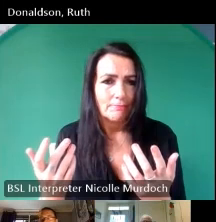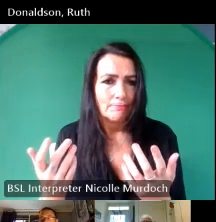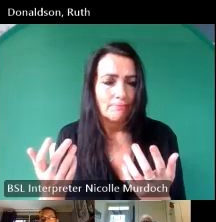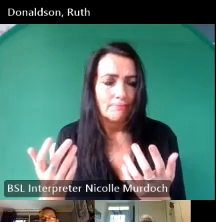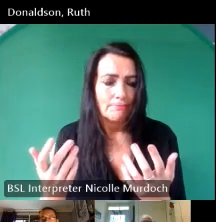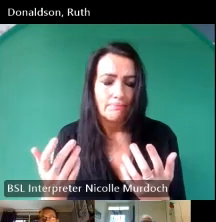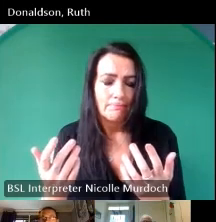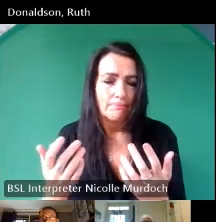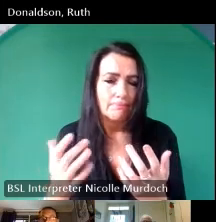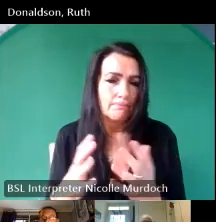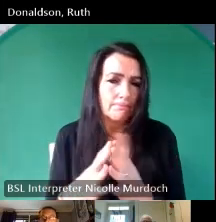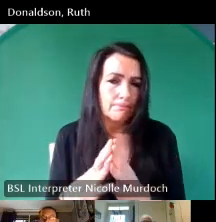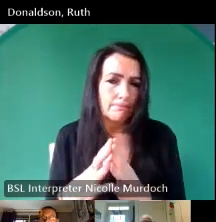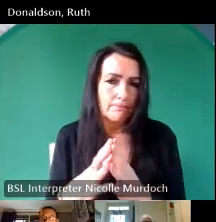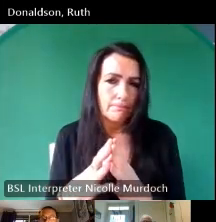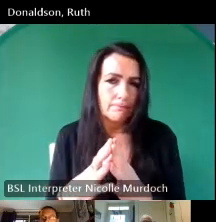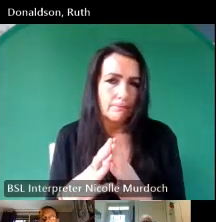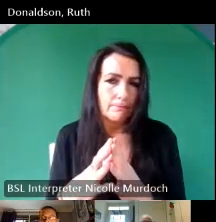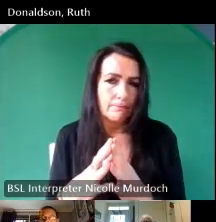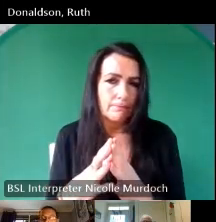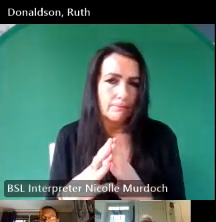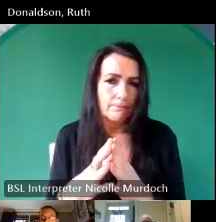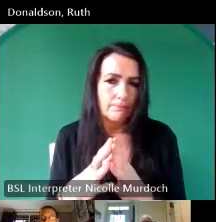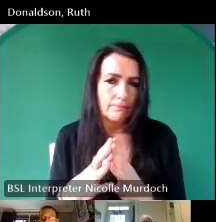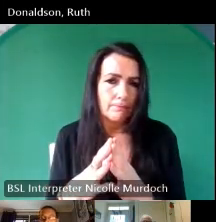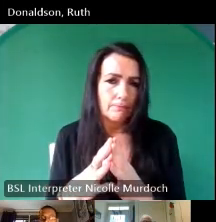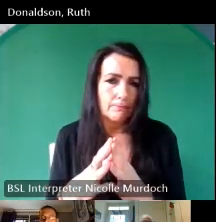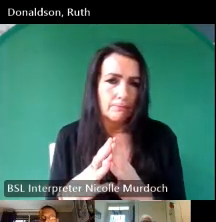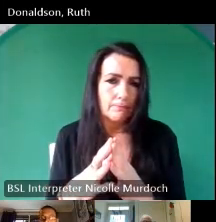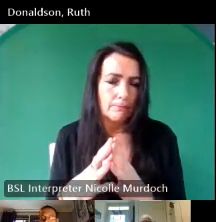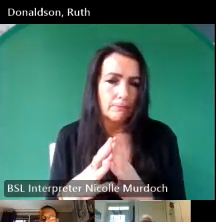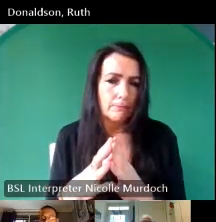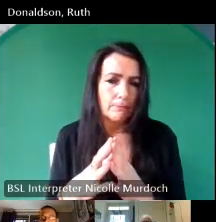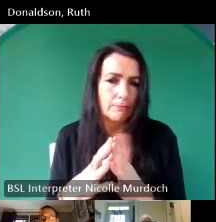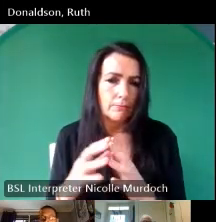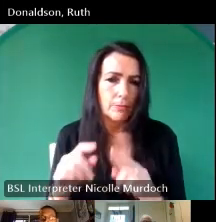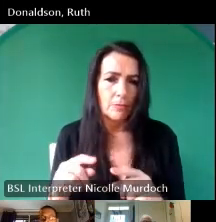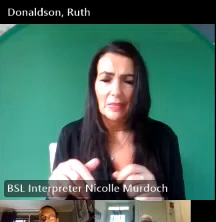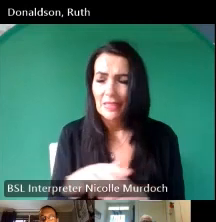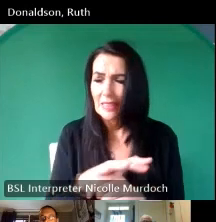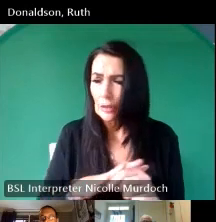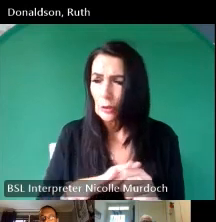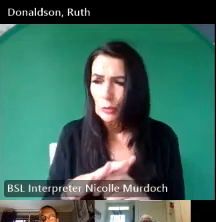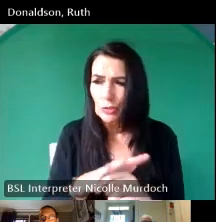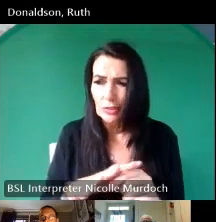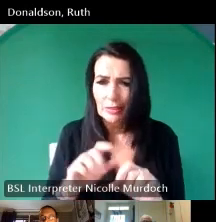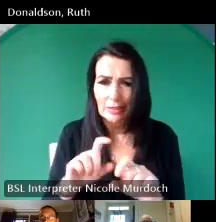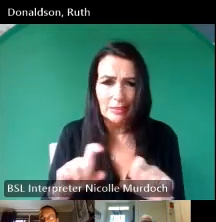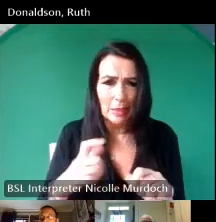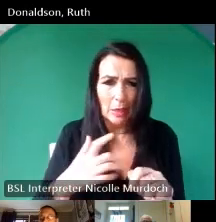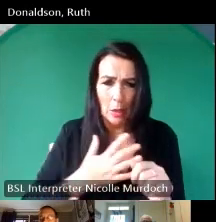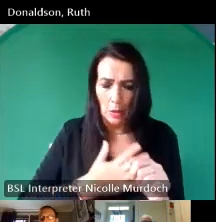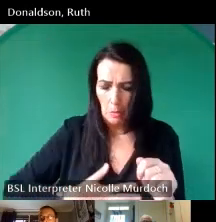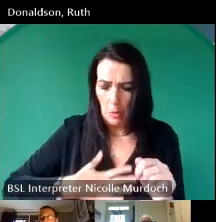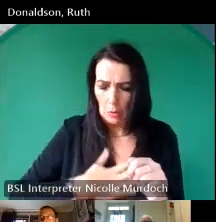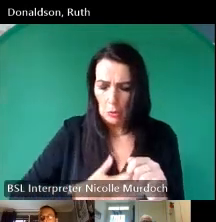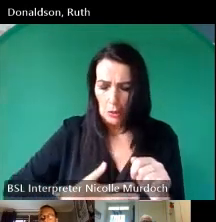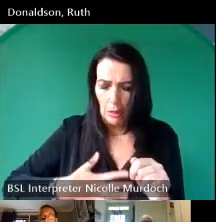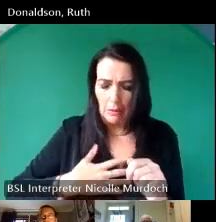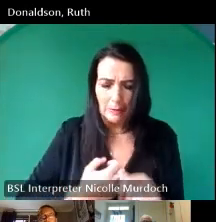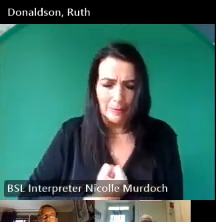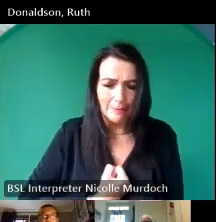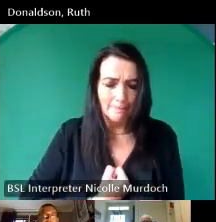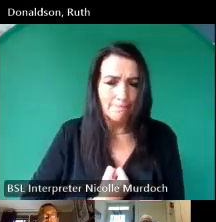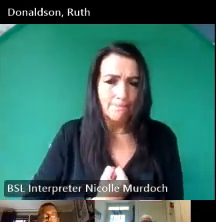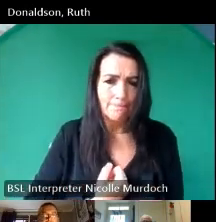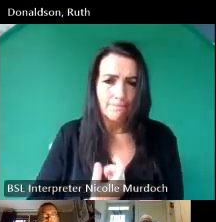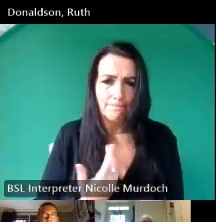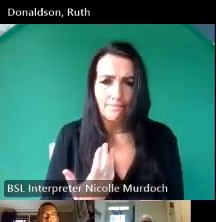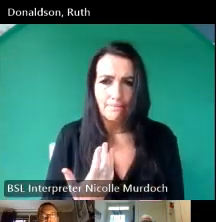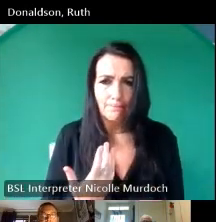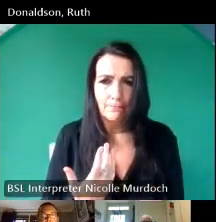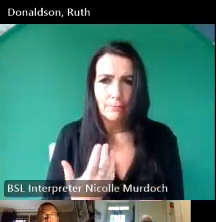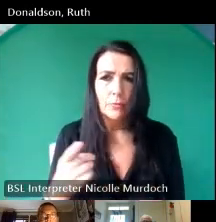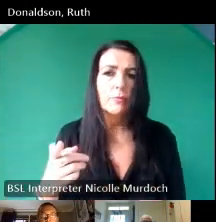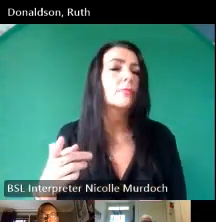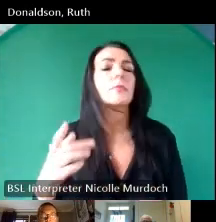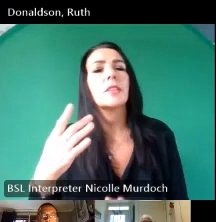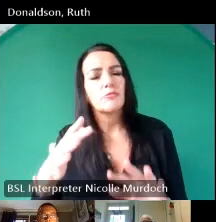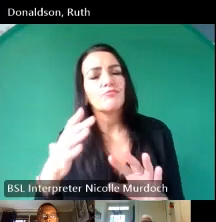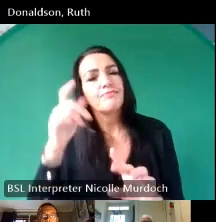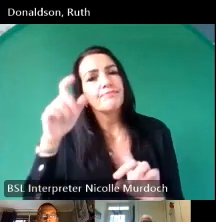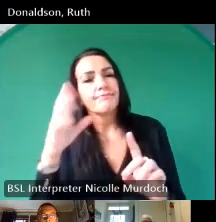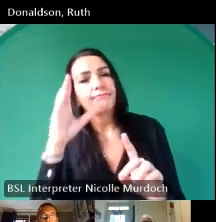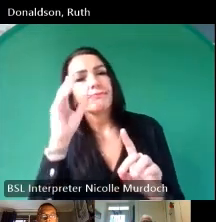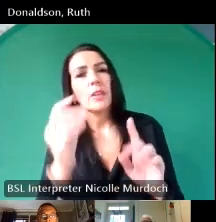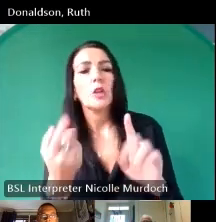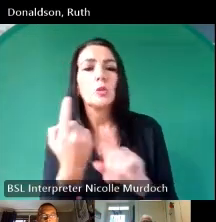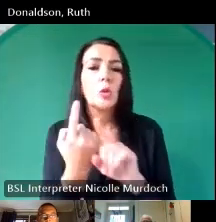um the whole situation stuck him through the years so he talks about how it's his story has